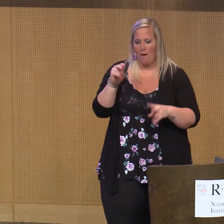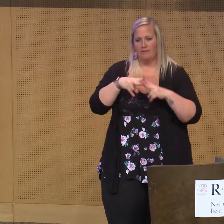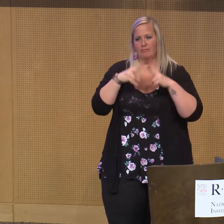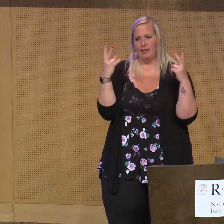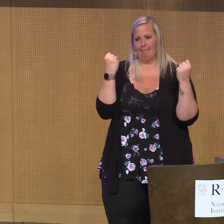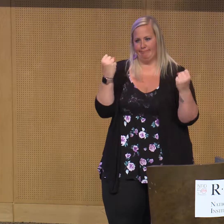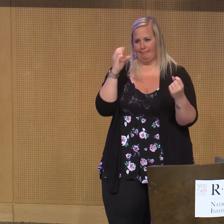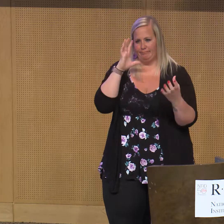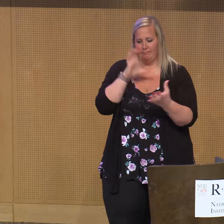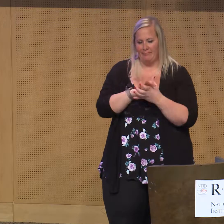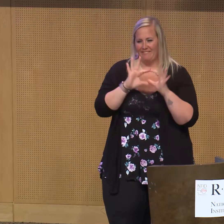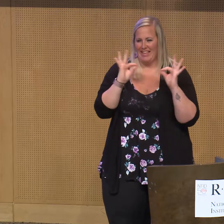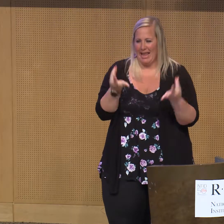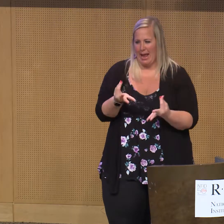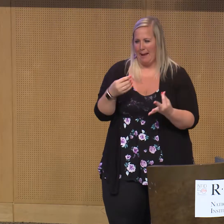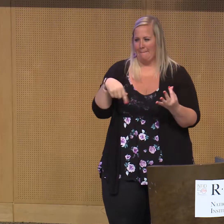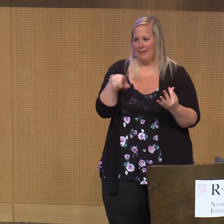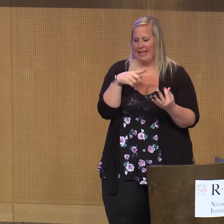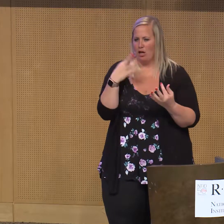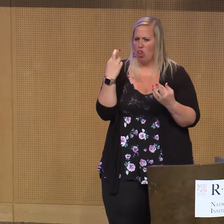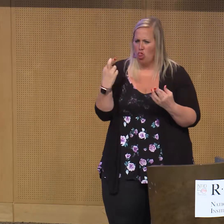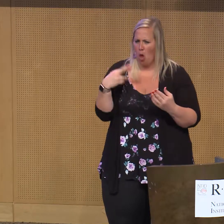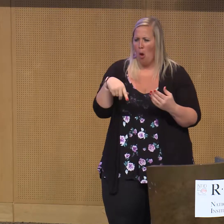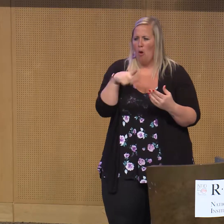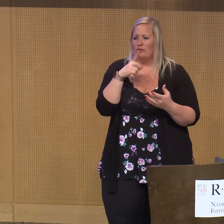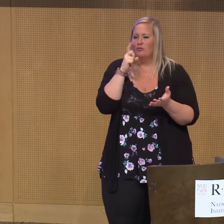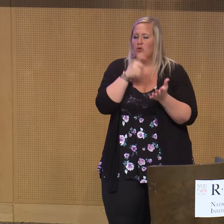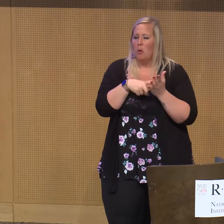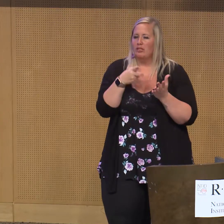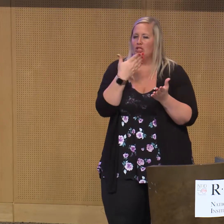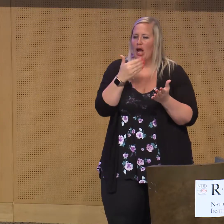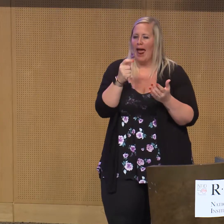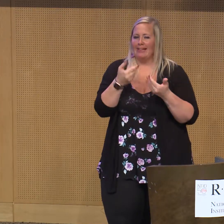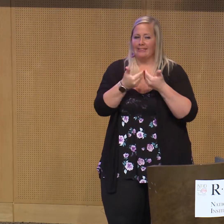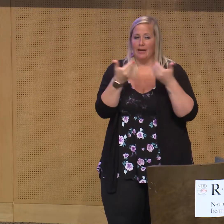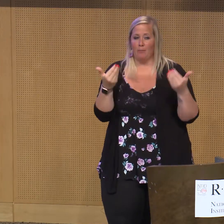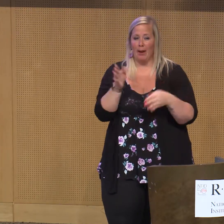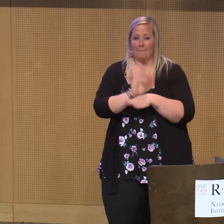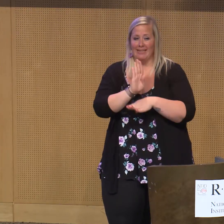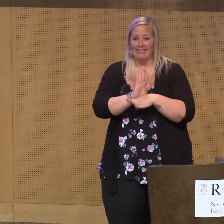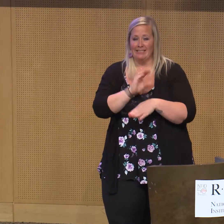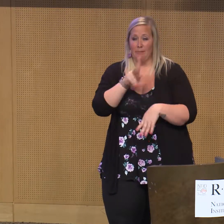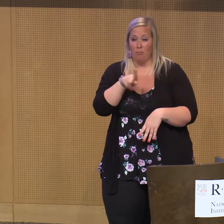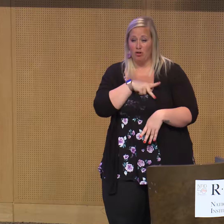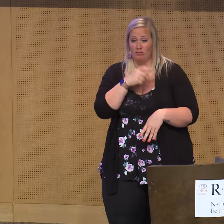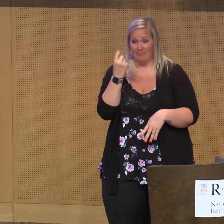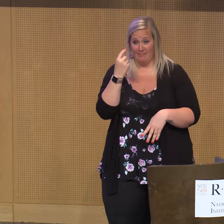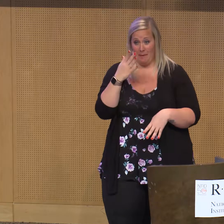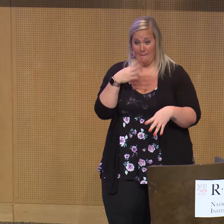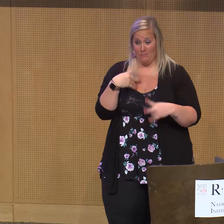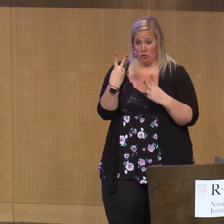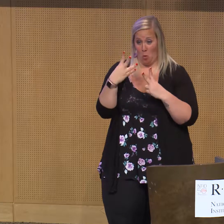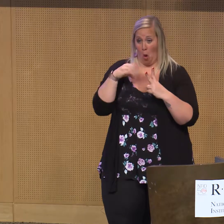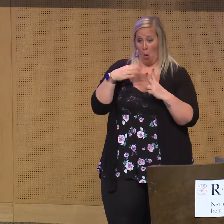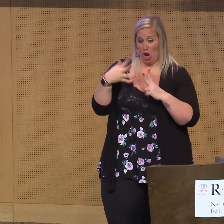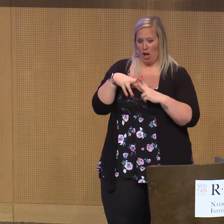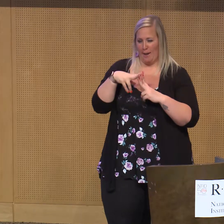RYNO has a very strong belief in a family like environment and being close. They're good at separating business and work.